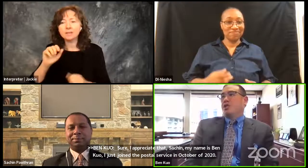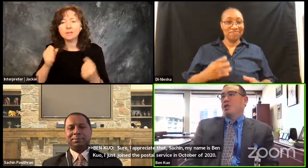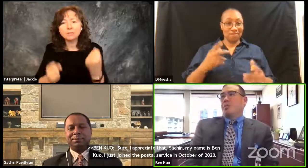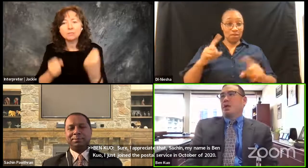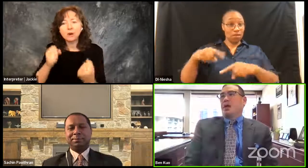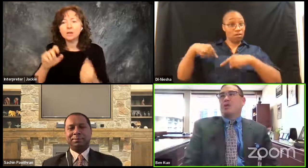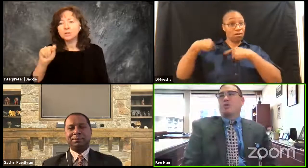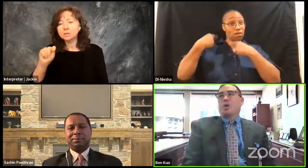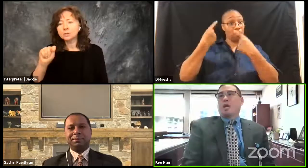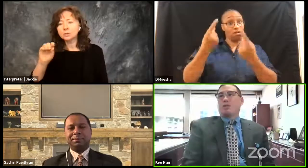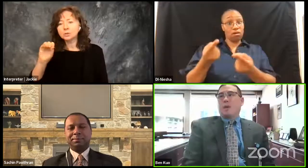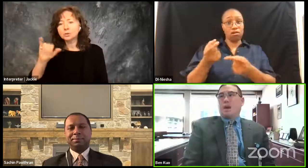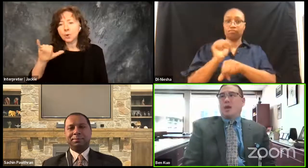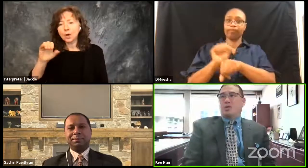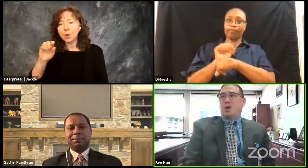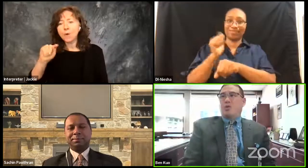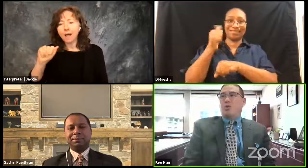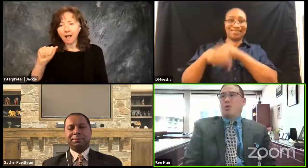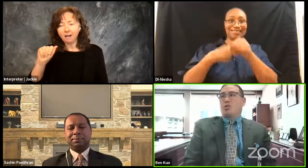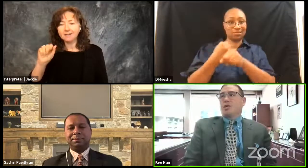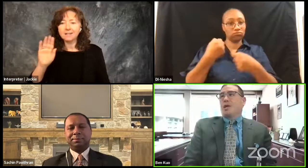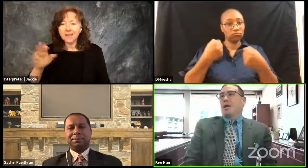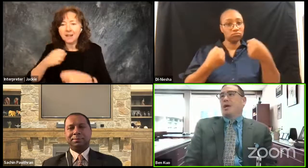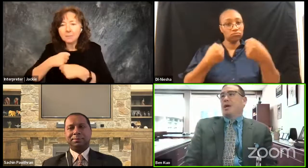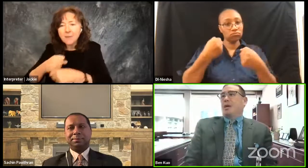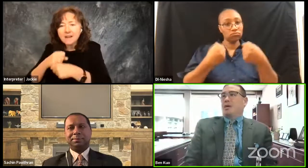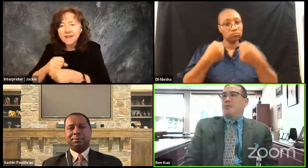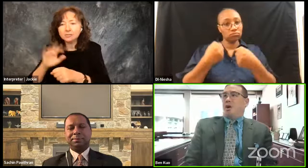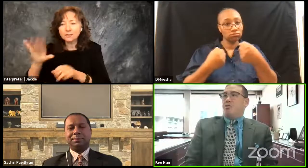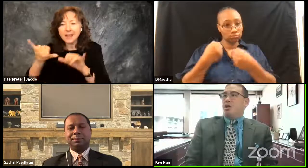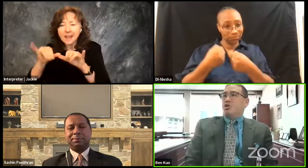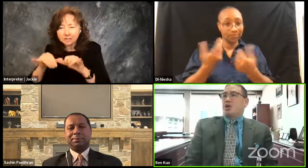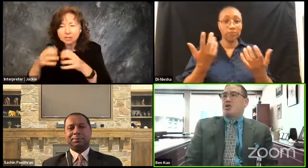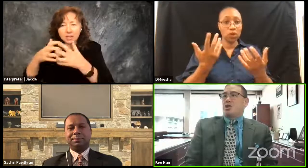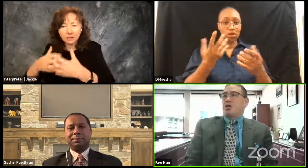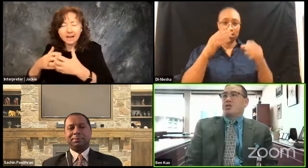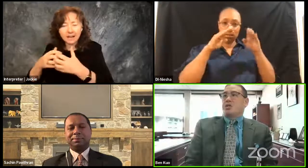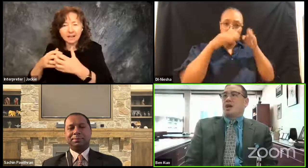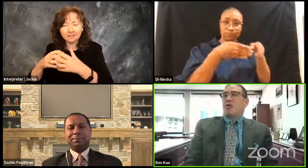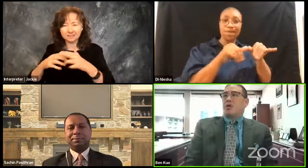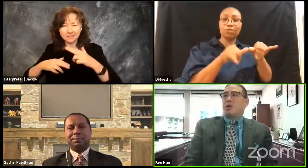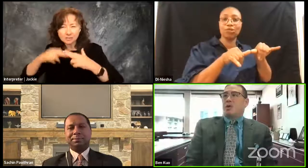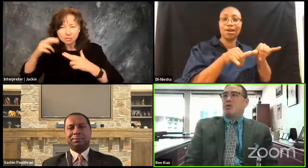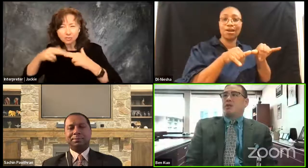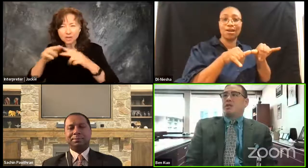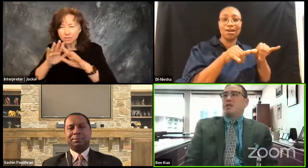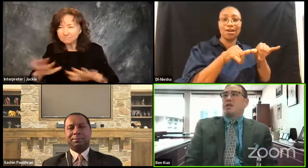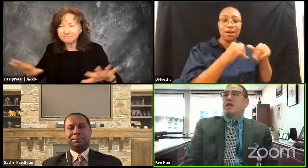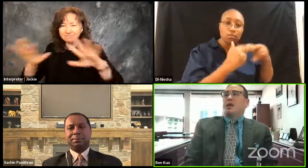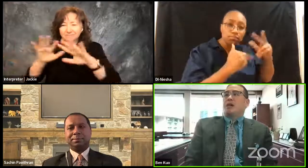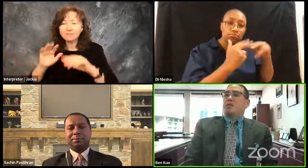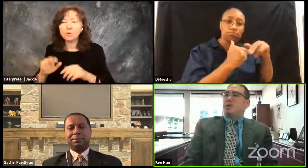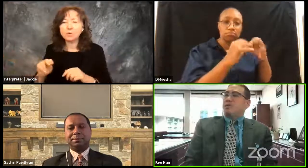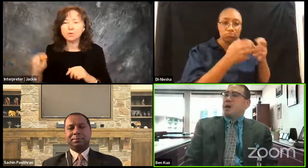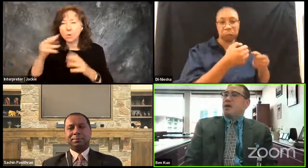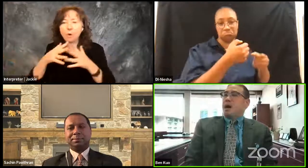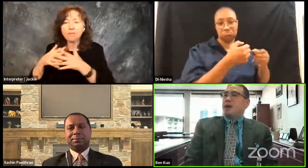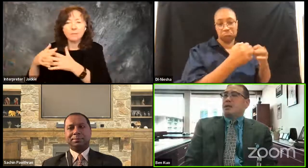the engineering plant as well as the manufacturing headquarters. Involved with the construction across the entire North American region, then spent about